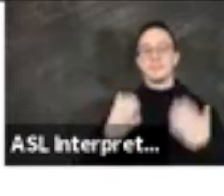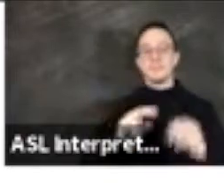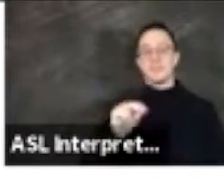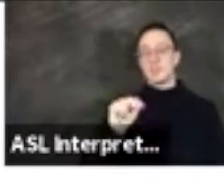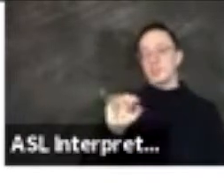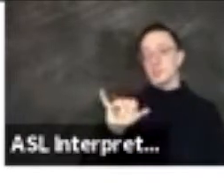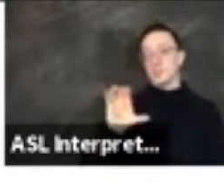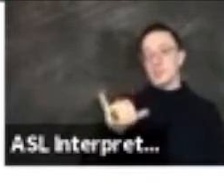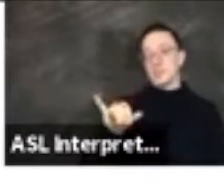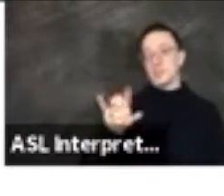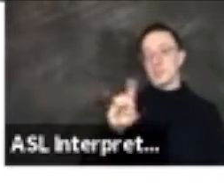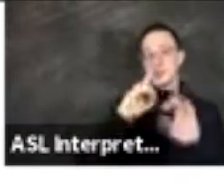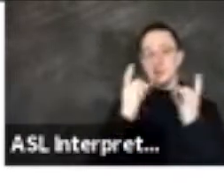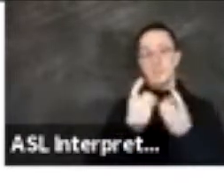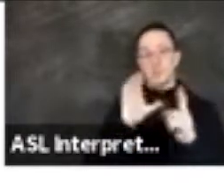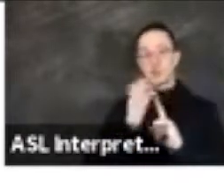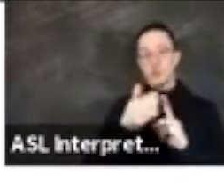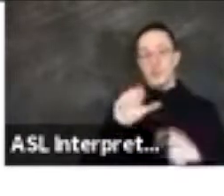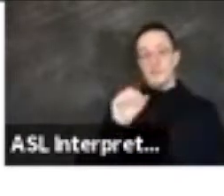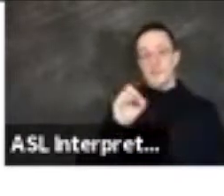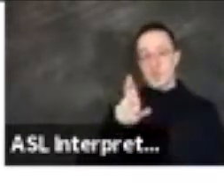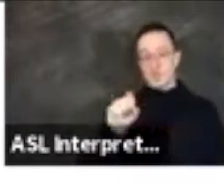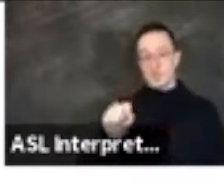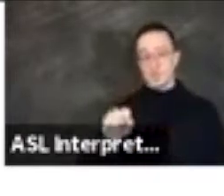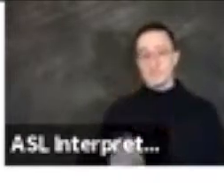CITY, DEPARTMENT OF CULTURAL AFFAIRS, ON THE NEXT SLIDE WE THANK